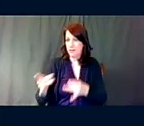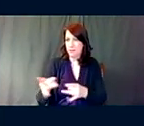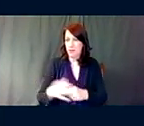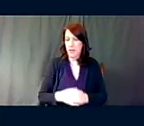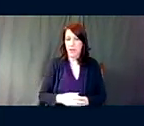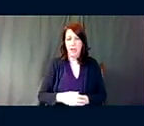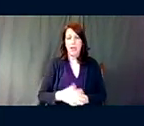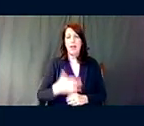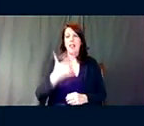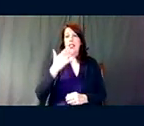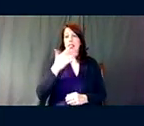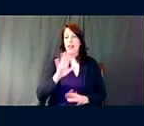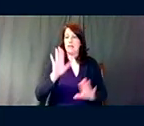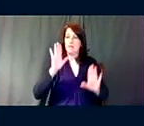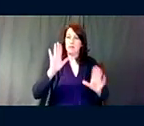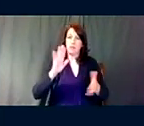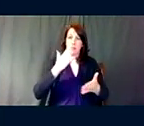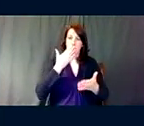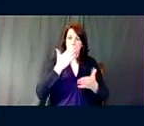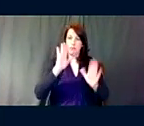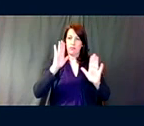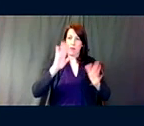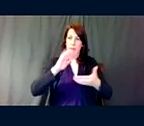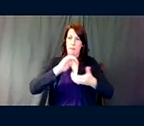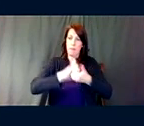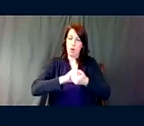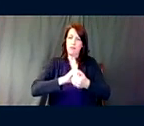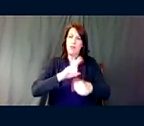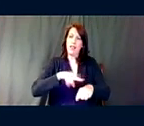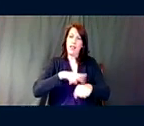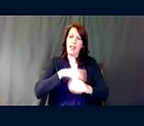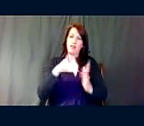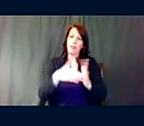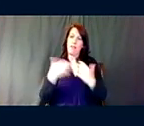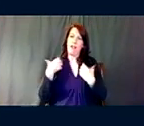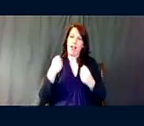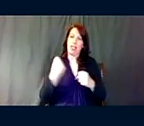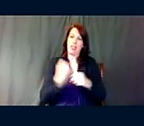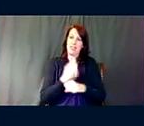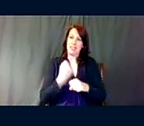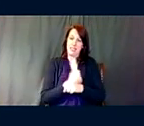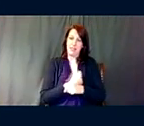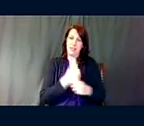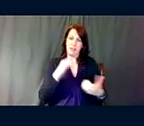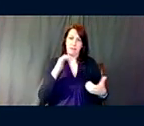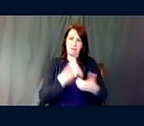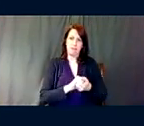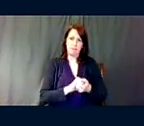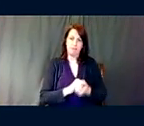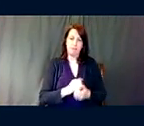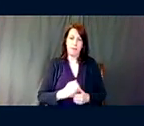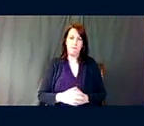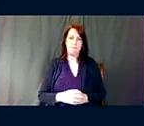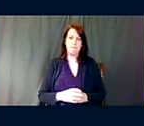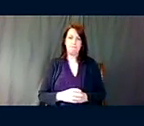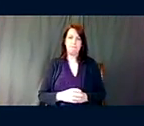STREAMLINED PROCESS ALONG THE WAY AND WE'VE BEEN FORTUNATE TO HAVE GOOD PARTNERS AT NATIONAL CENTER FOR HEALTH STATISTICS